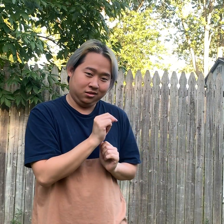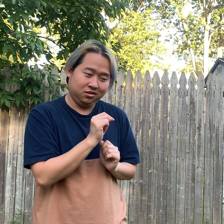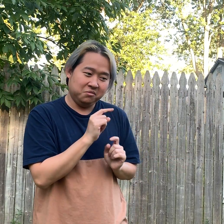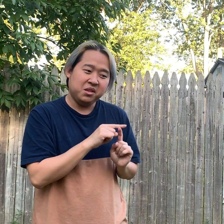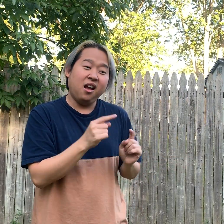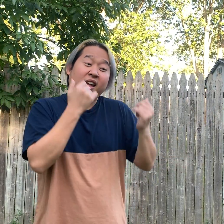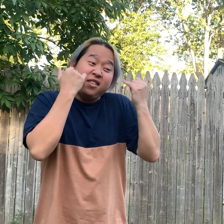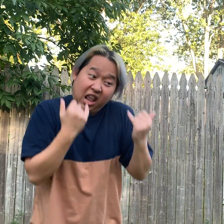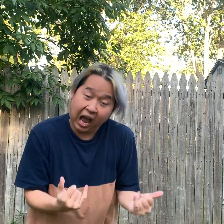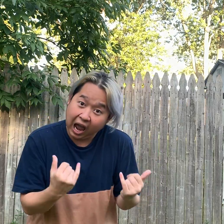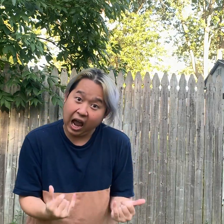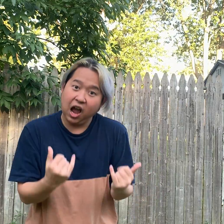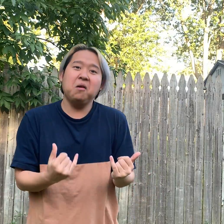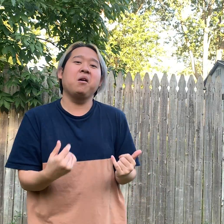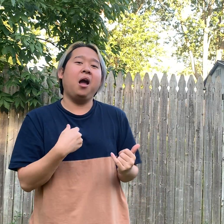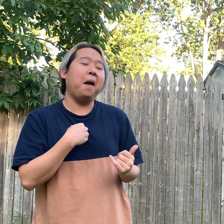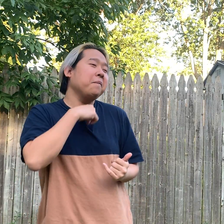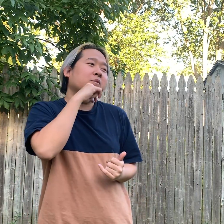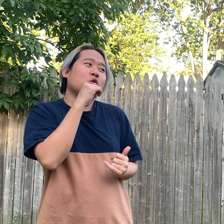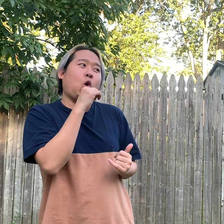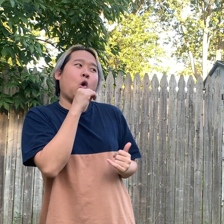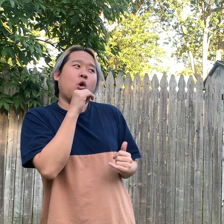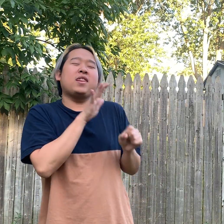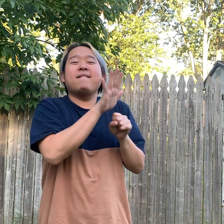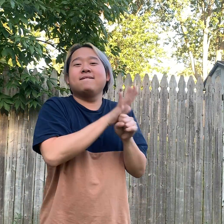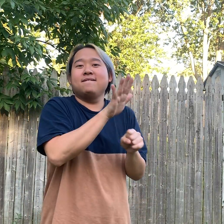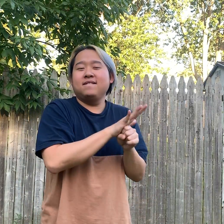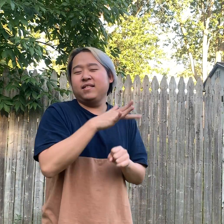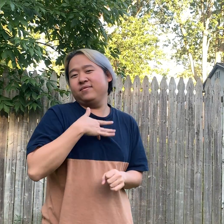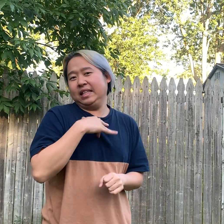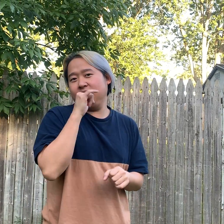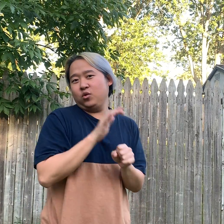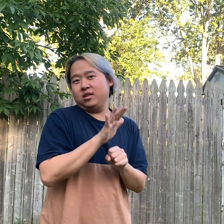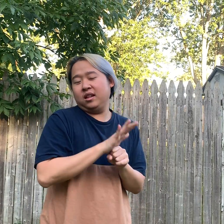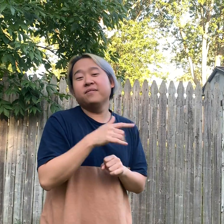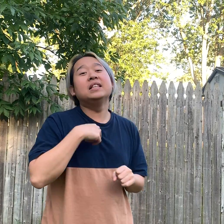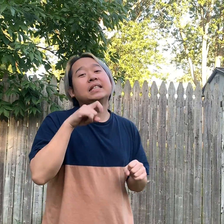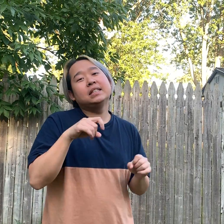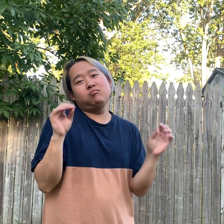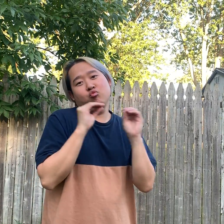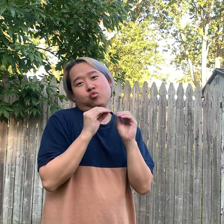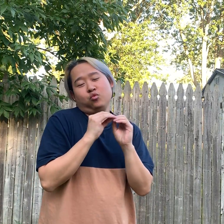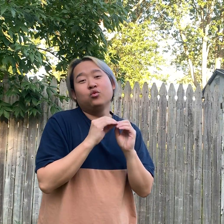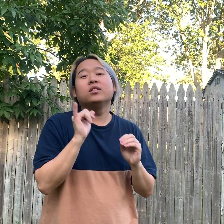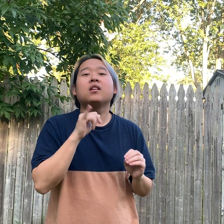After all that, I decided I needed more; that a bachelor's degree wasn't enough.